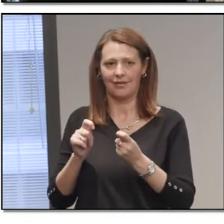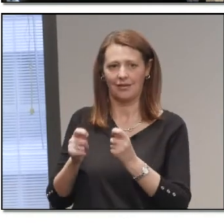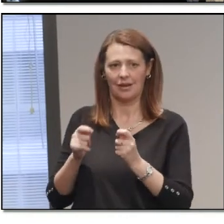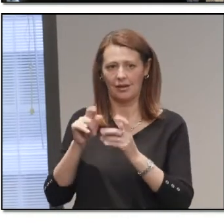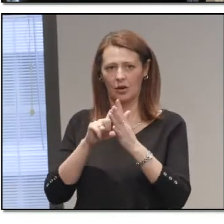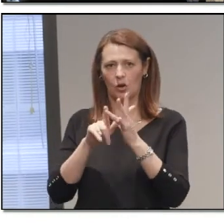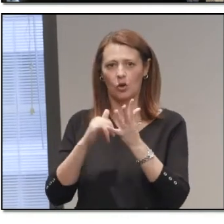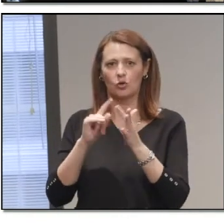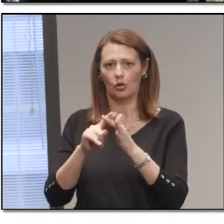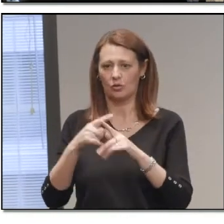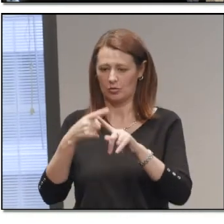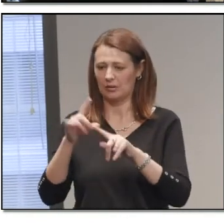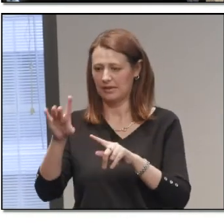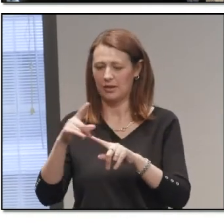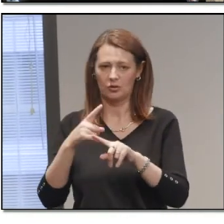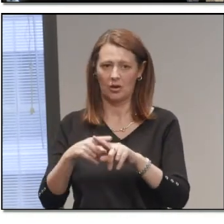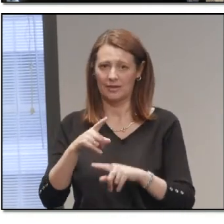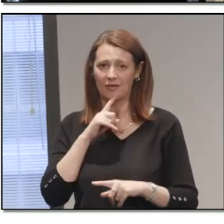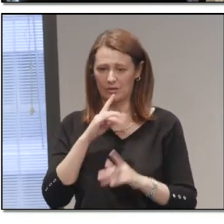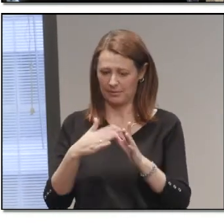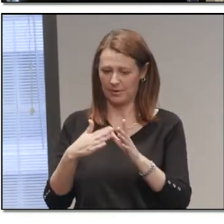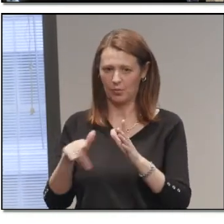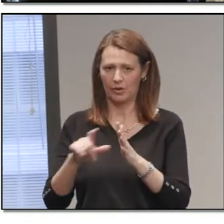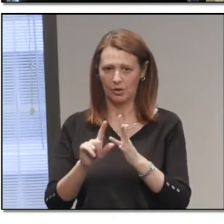factor of 10 or 100 depending on what they're doing - she doesn't like what I m saying.